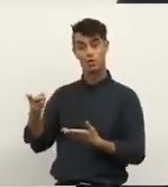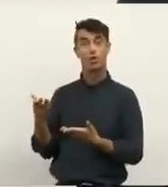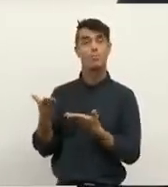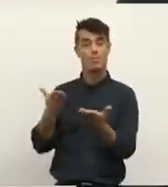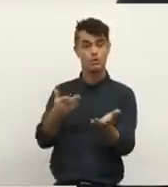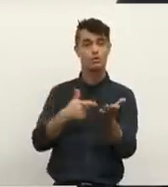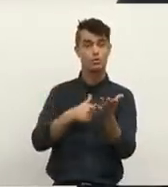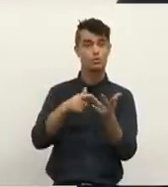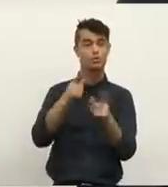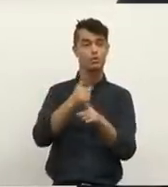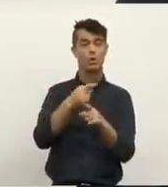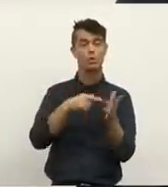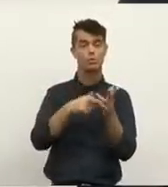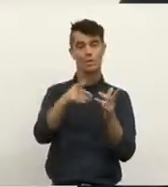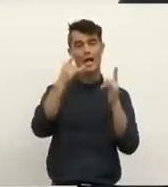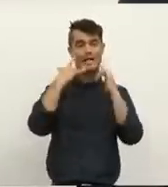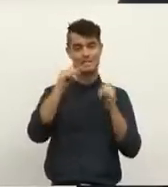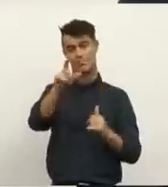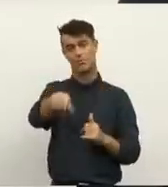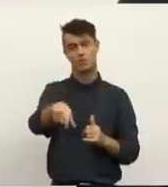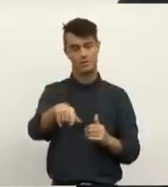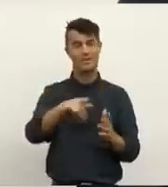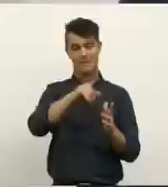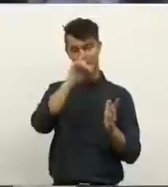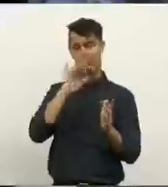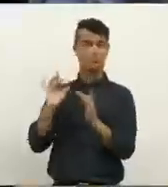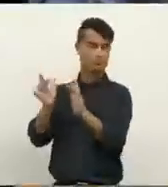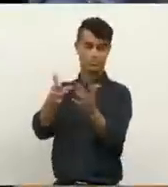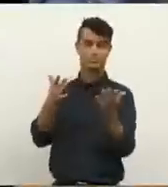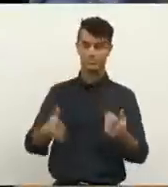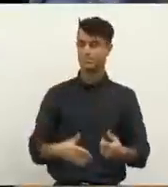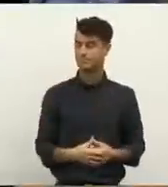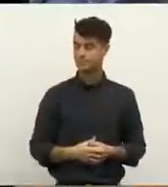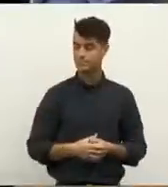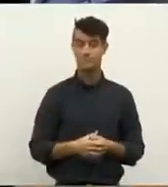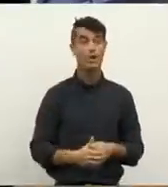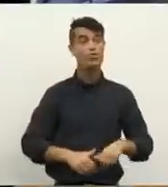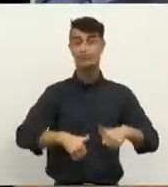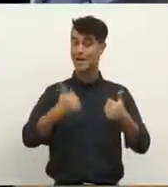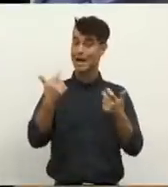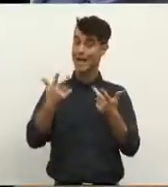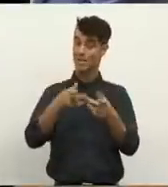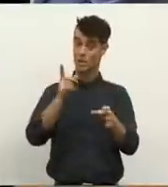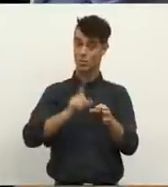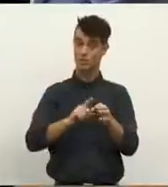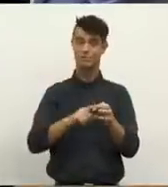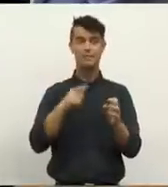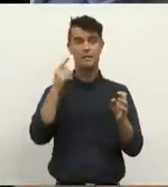They ensure that the assessor can contact the agency and we can follow through on that. Great. Alright, we have another question.